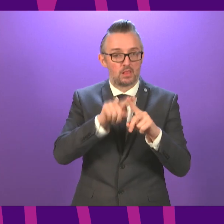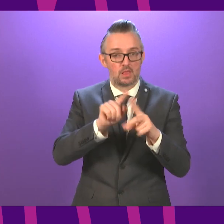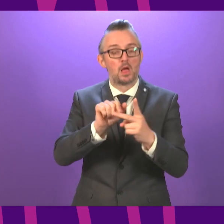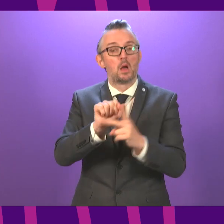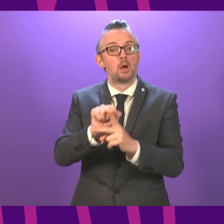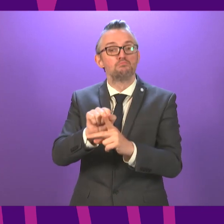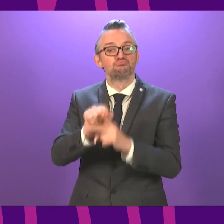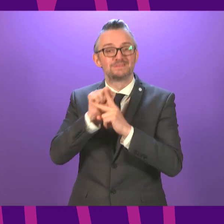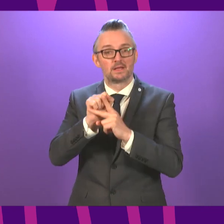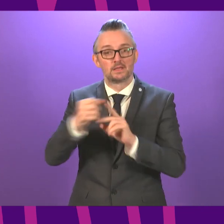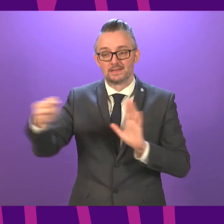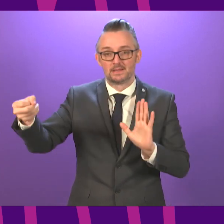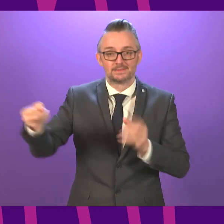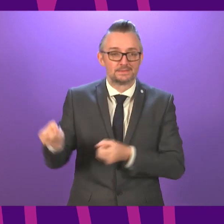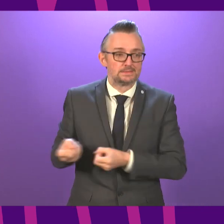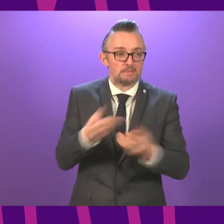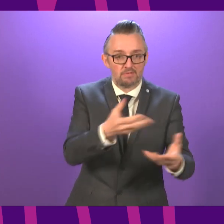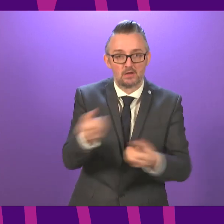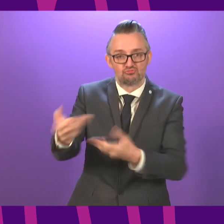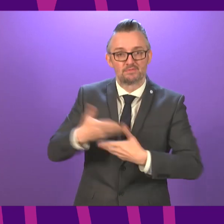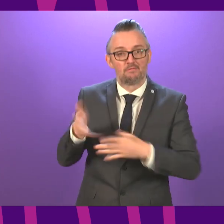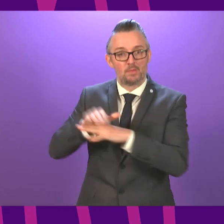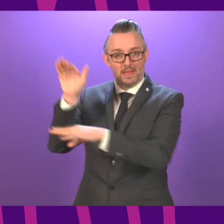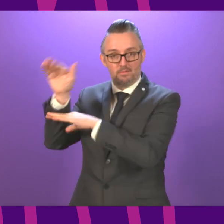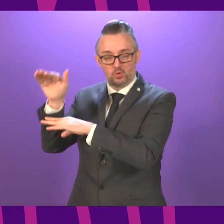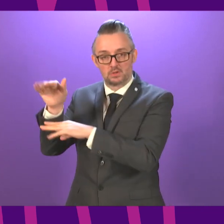minimising economic impact and ensuring necessary legislative changes.